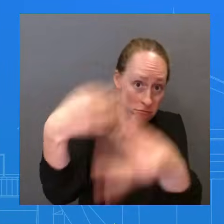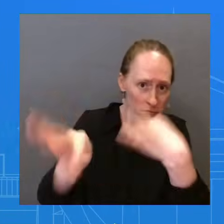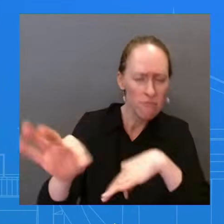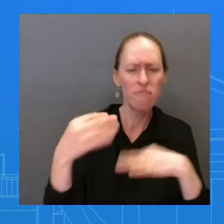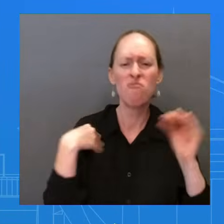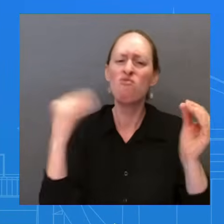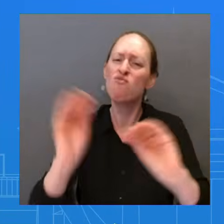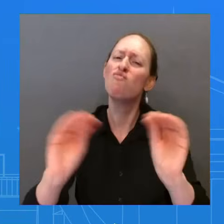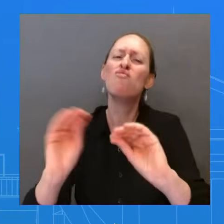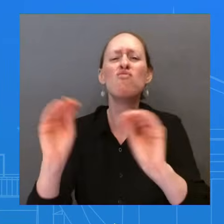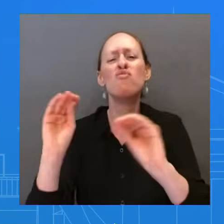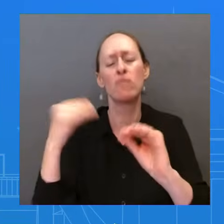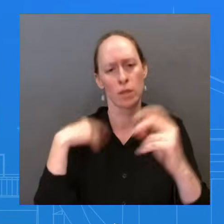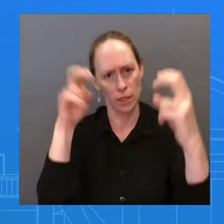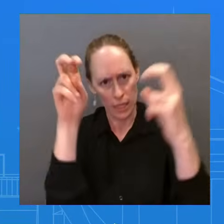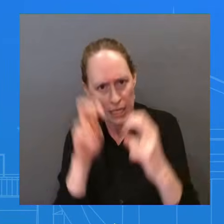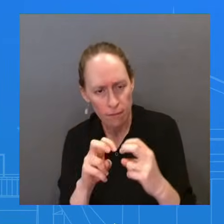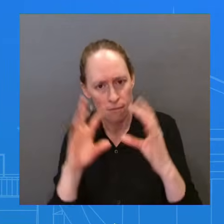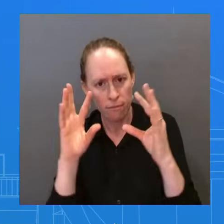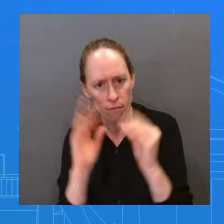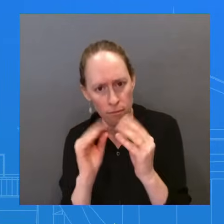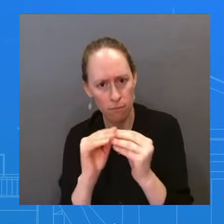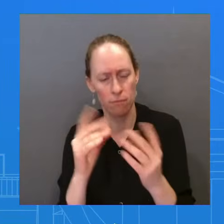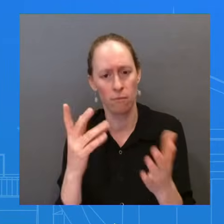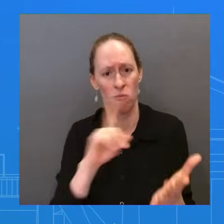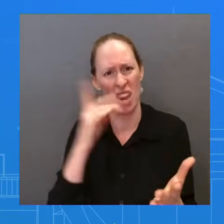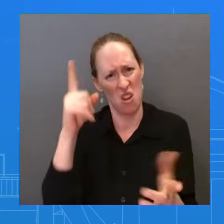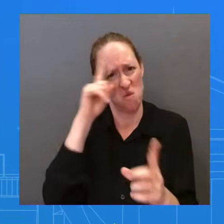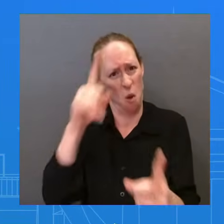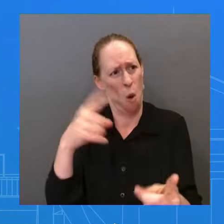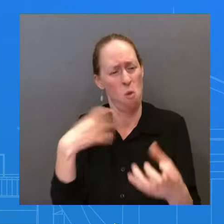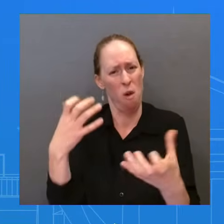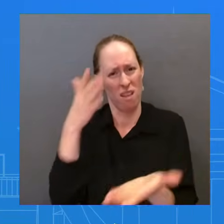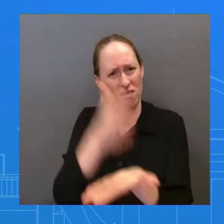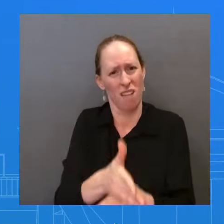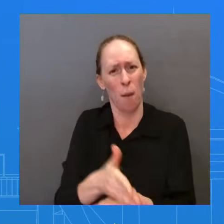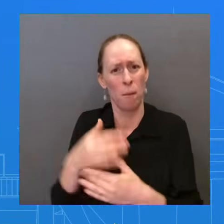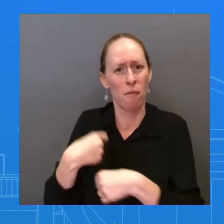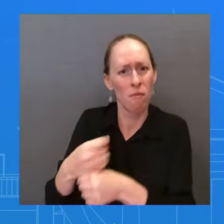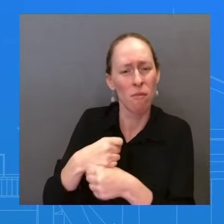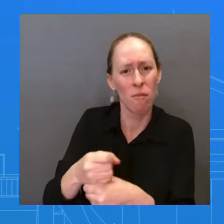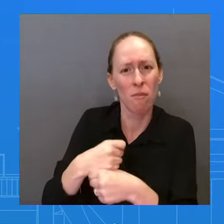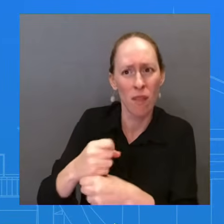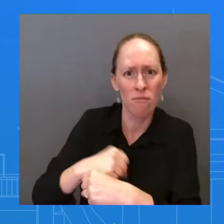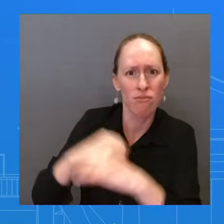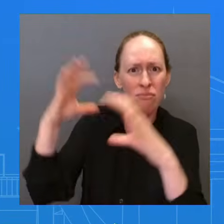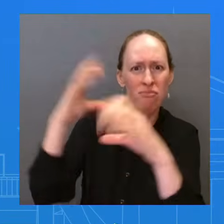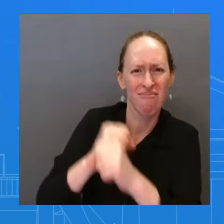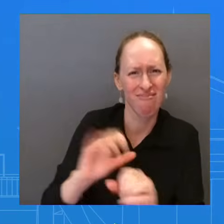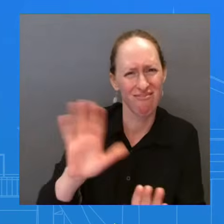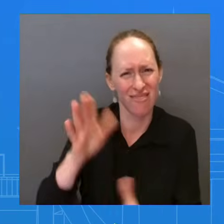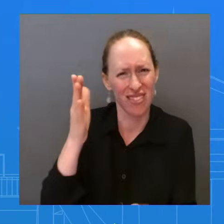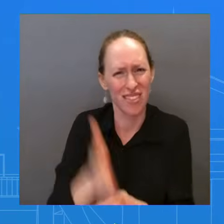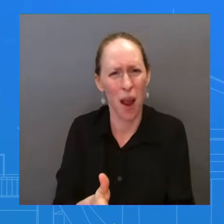that we have delivered in various ways to the DPRK. And to date, they've yet to take us up on that. Ms. Jean-Pierre: Go ahead, Trevor. The Press: Thank you, John. The Press: So, just following up